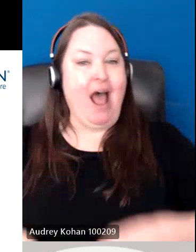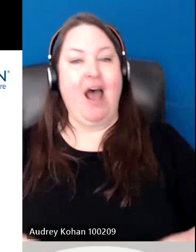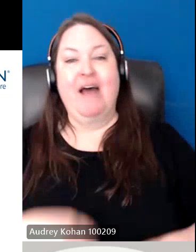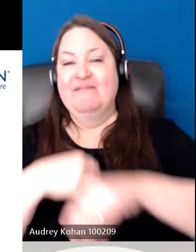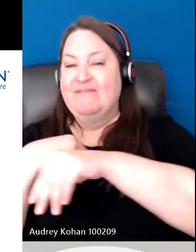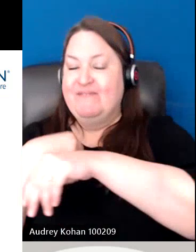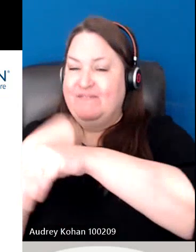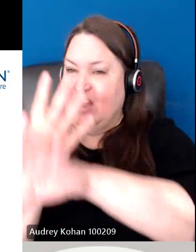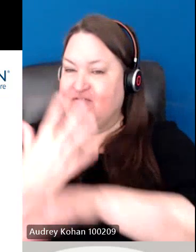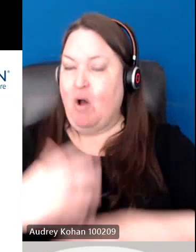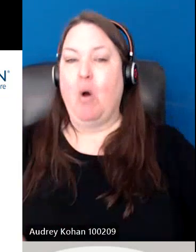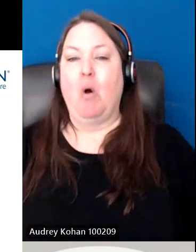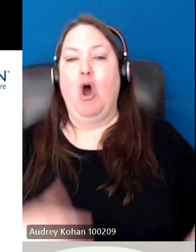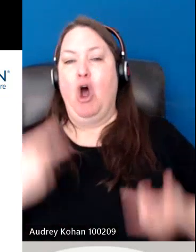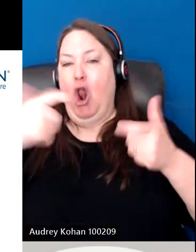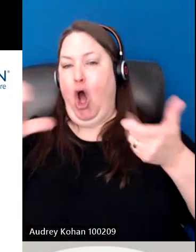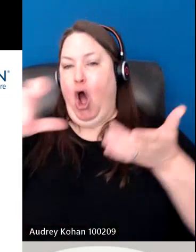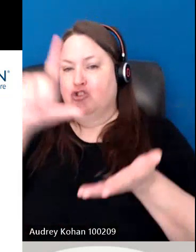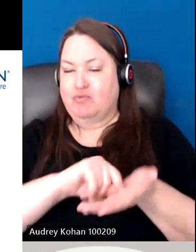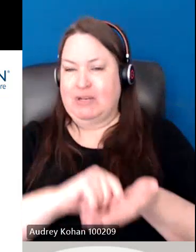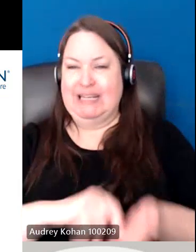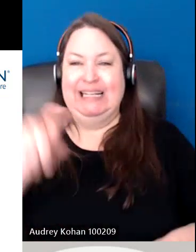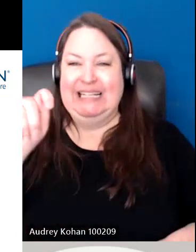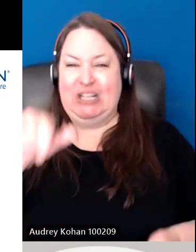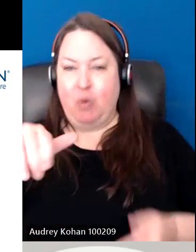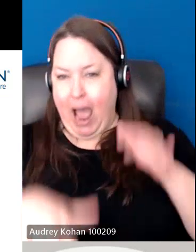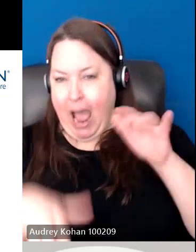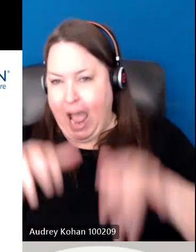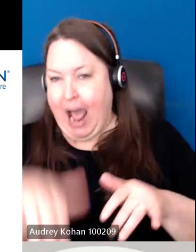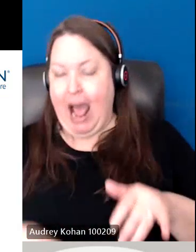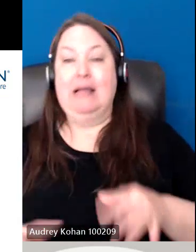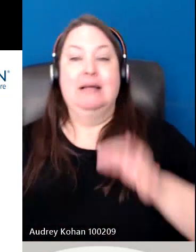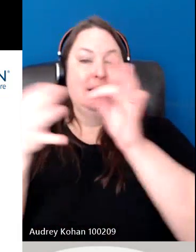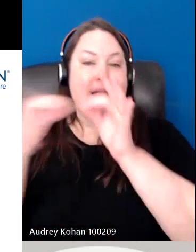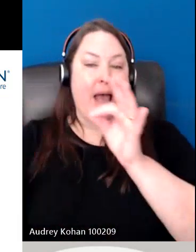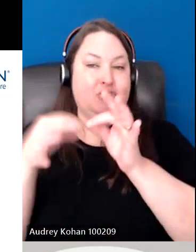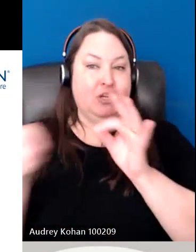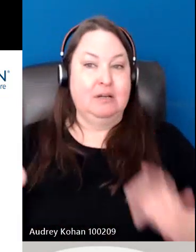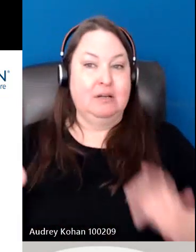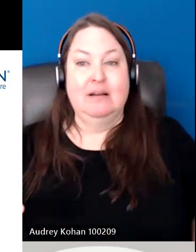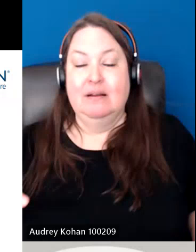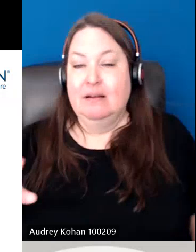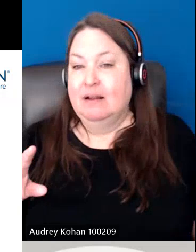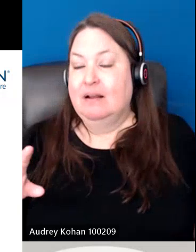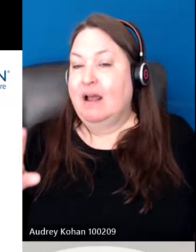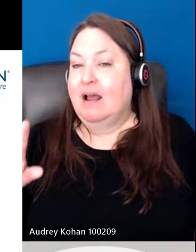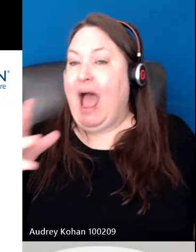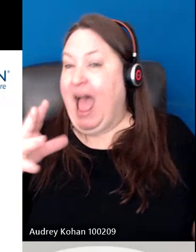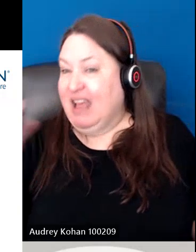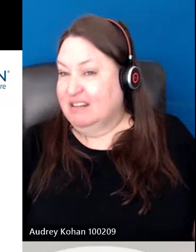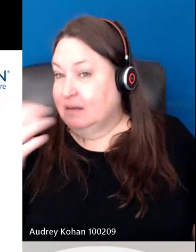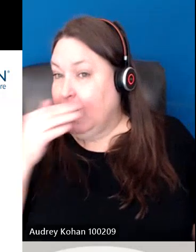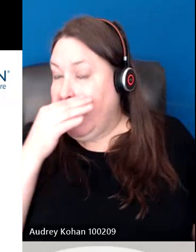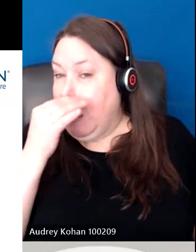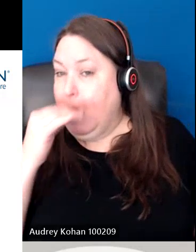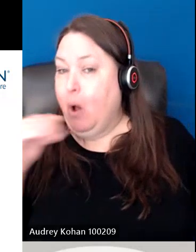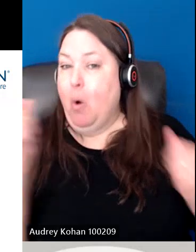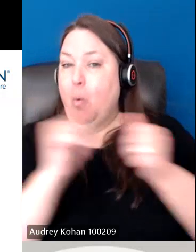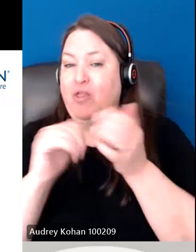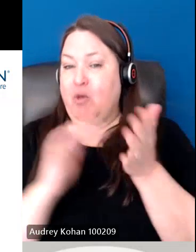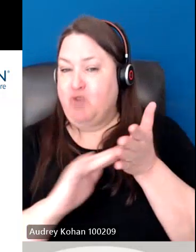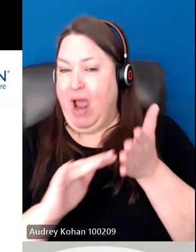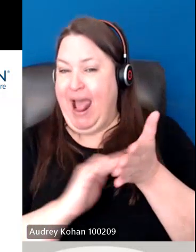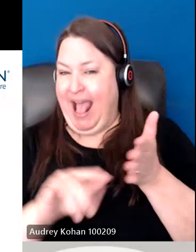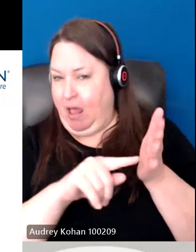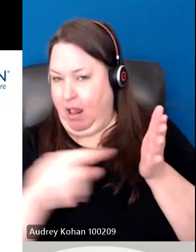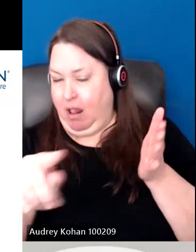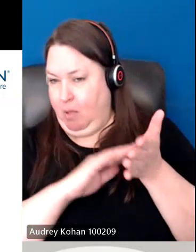Lodge print material TTY phones uh closed caption um again with the Braille underneath okay so we